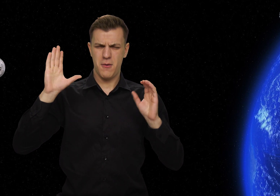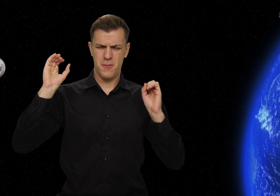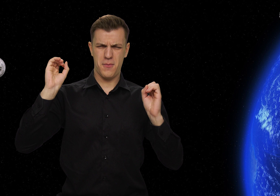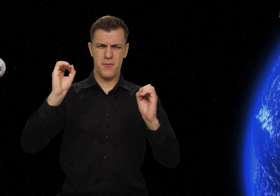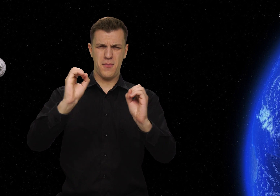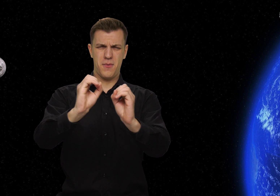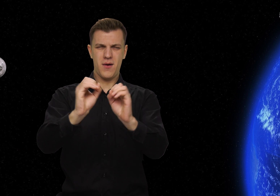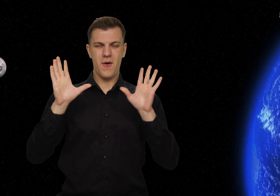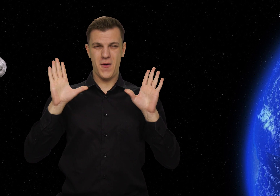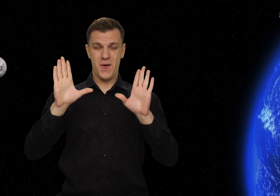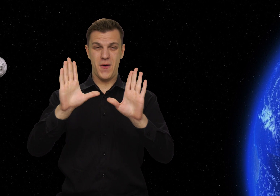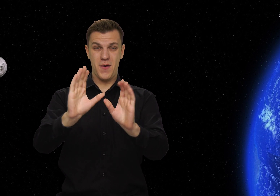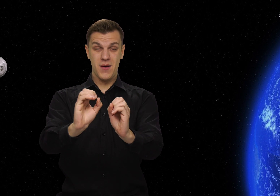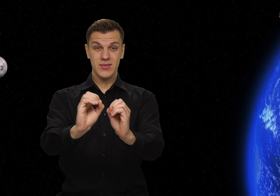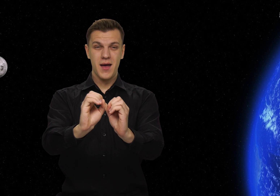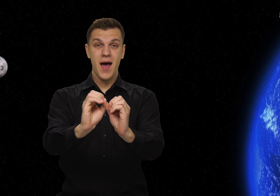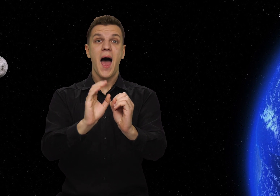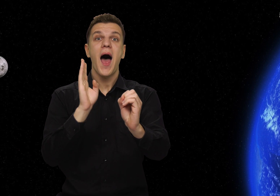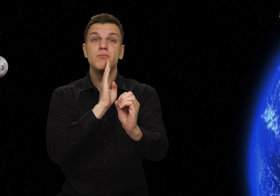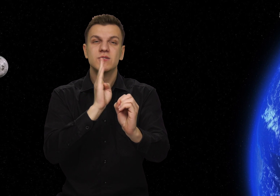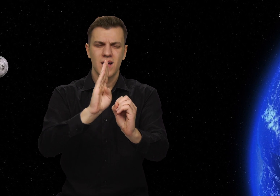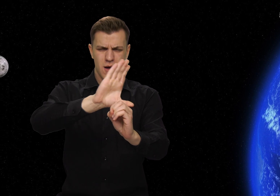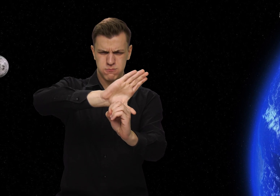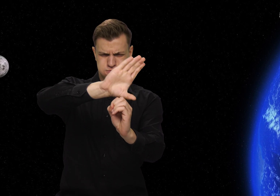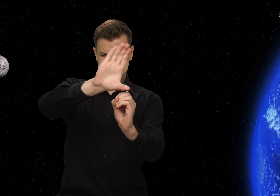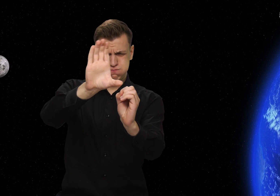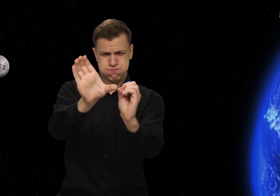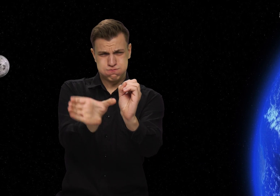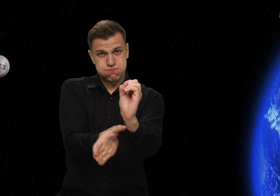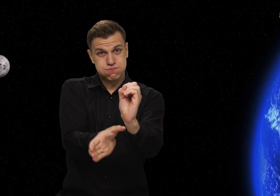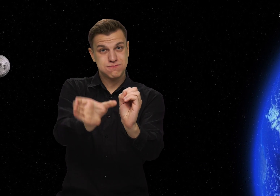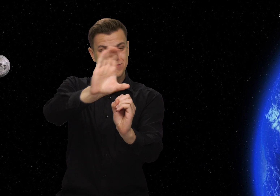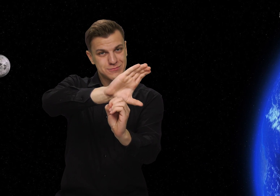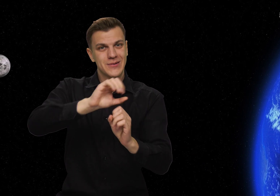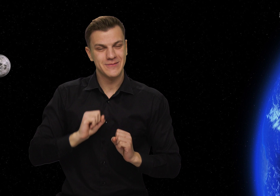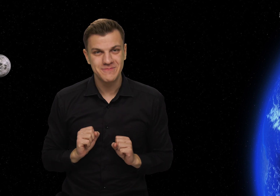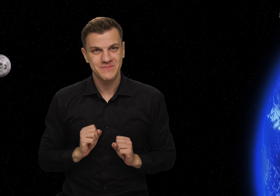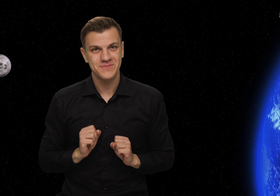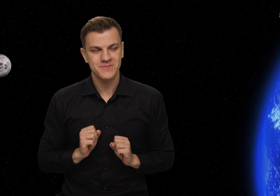So we can say that the Moon is located in the Earth's atmosphere!